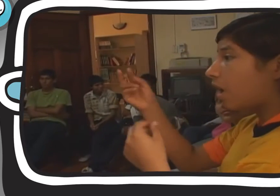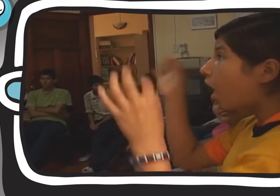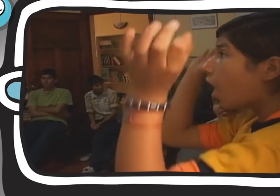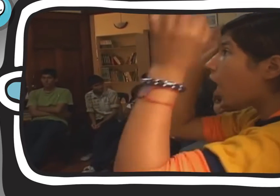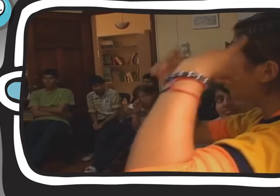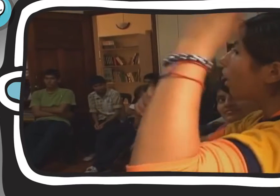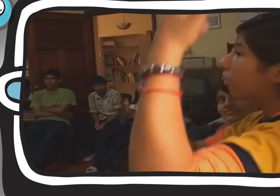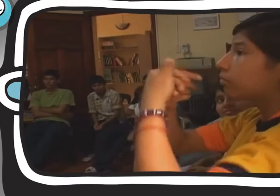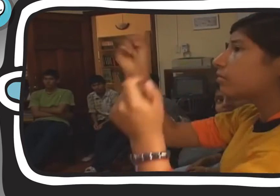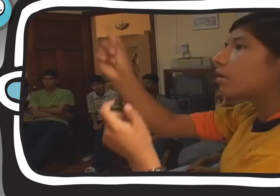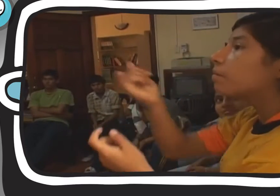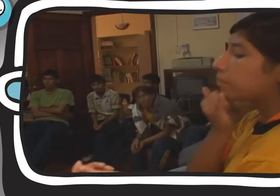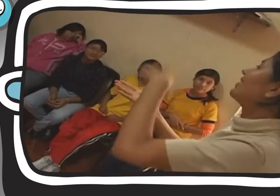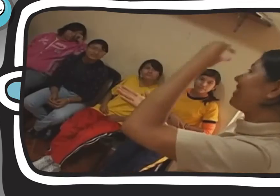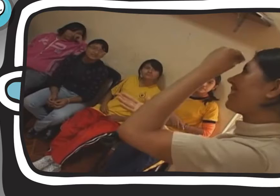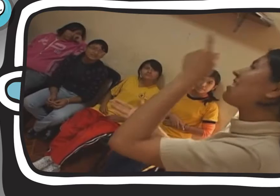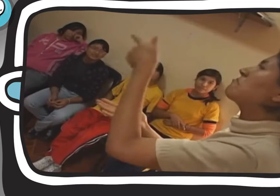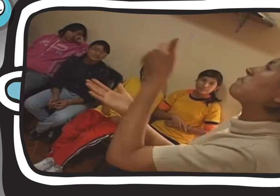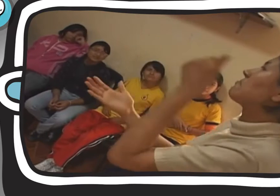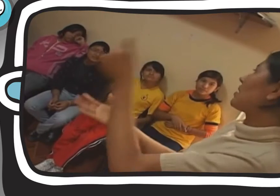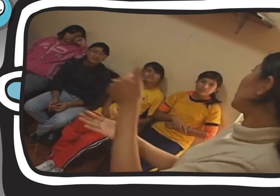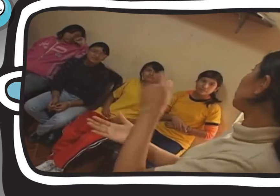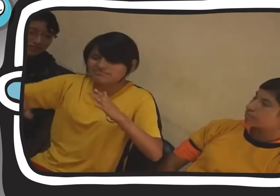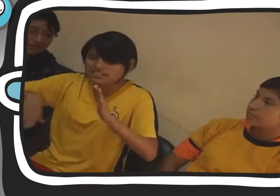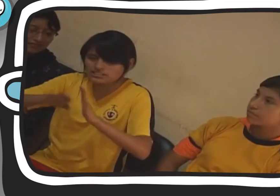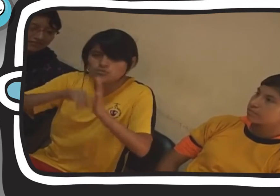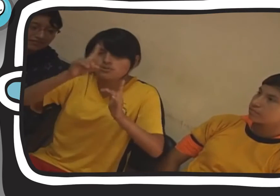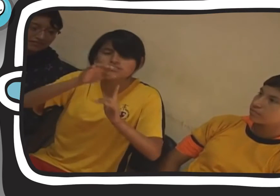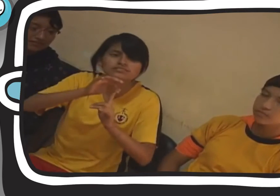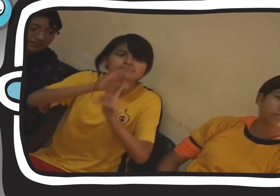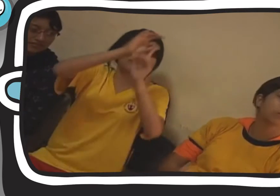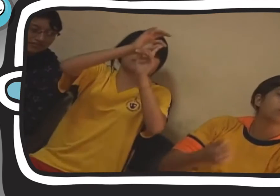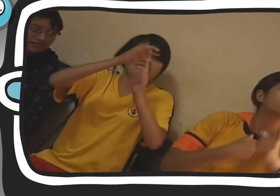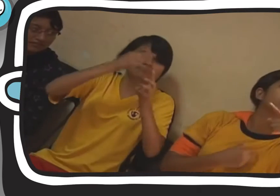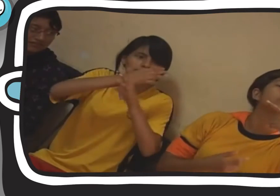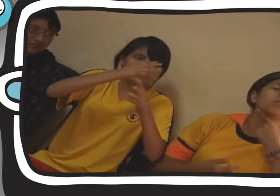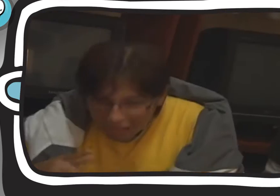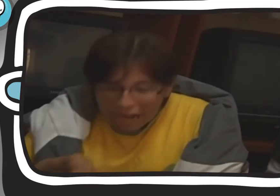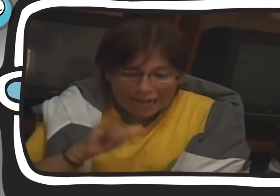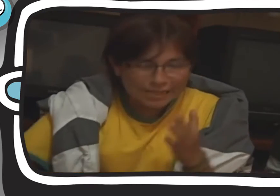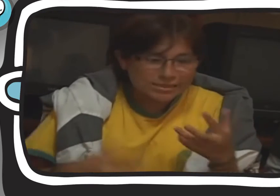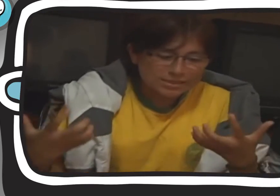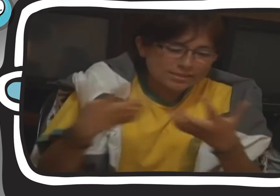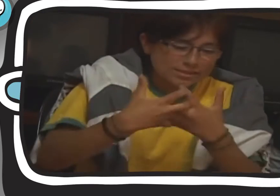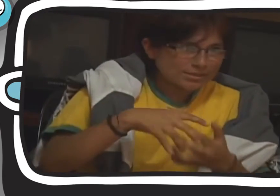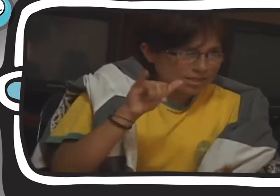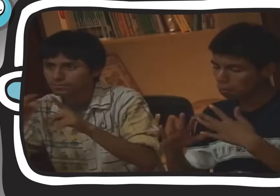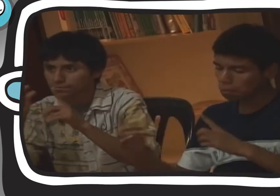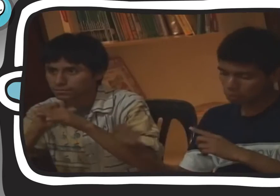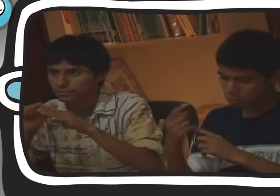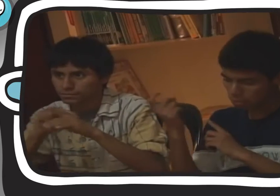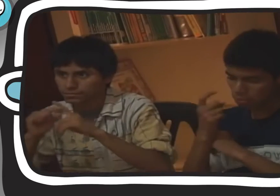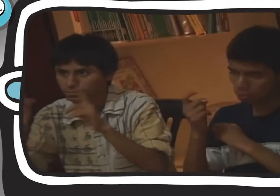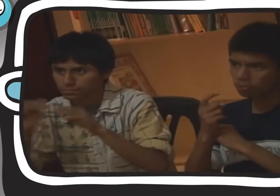This is how thousands of boys, girls and And teenagers live in Peru However, many have developed other skills